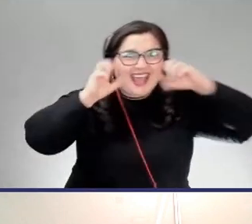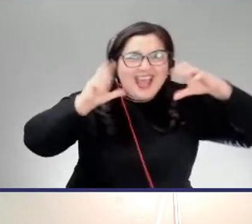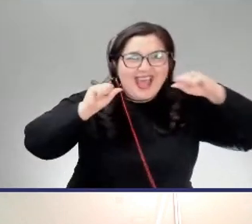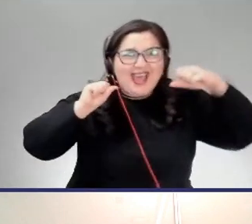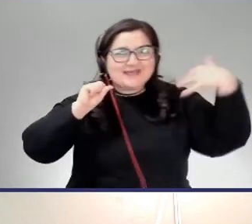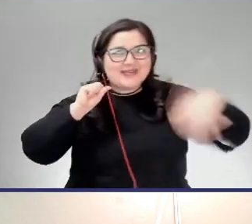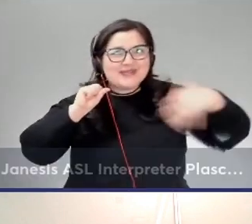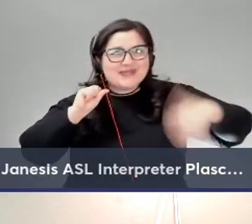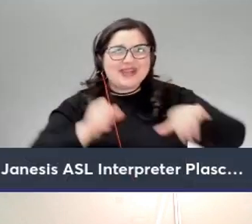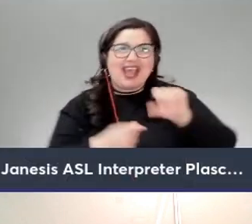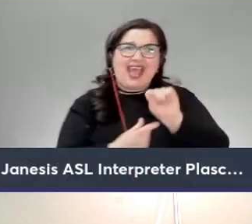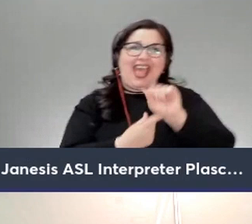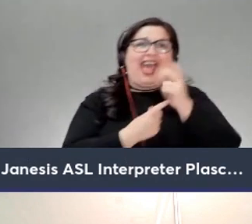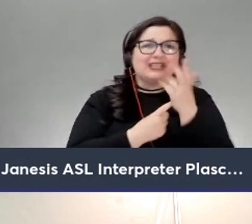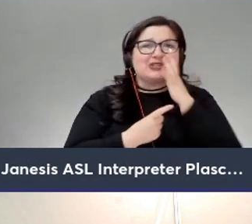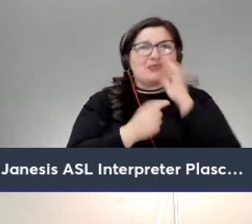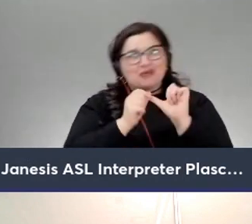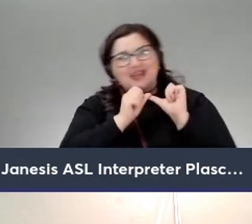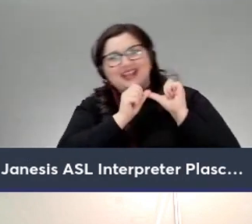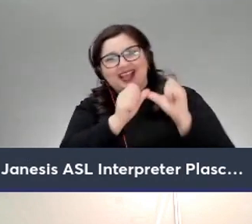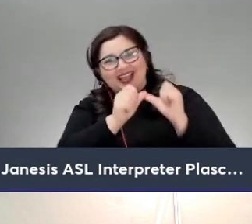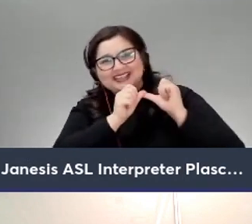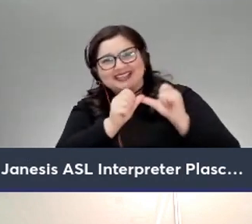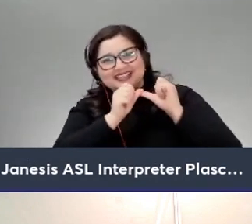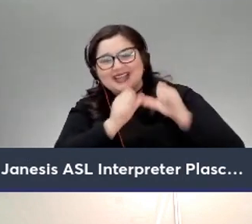S3 continue to be super scale